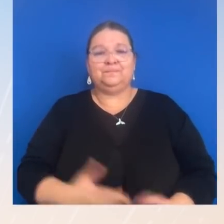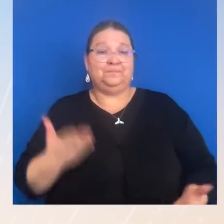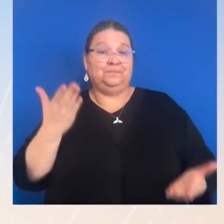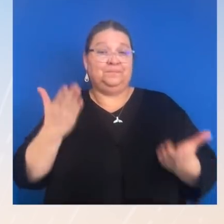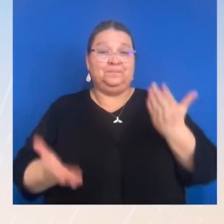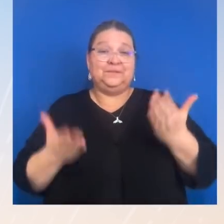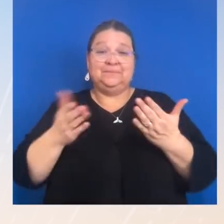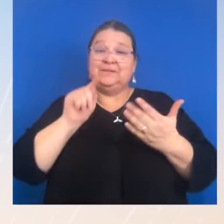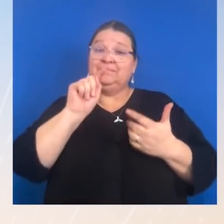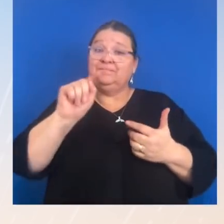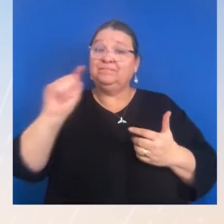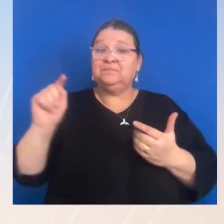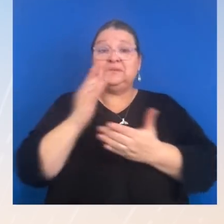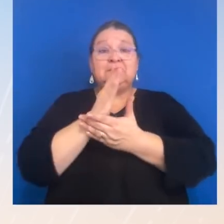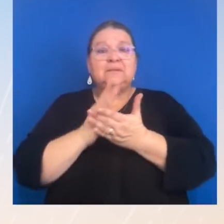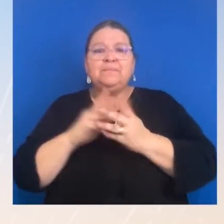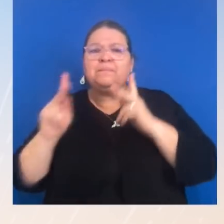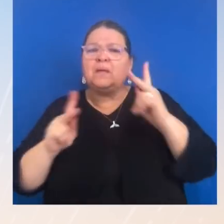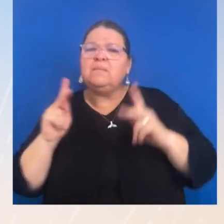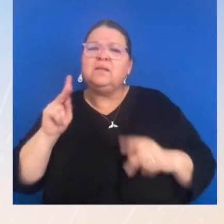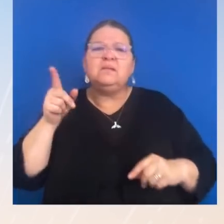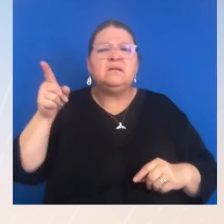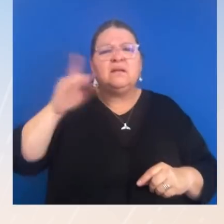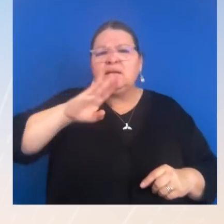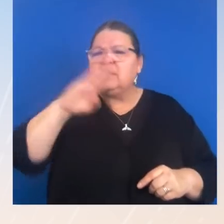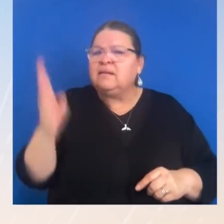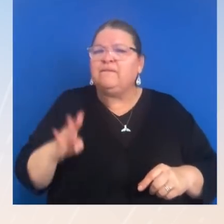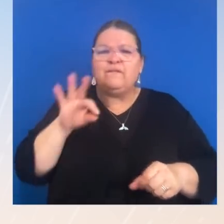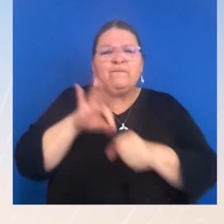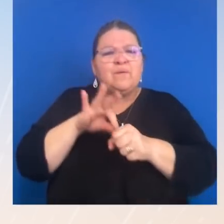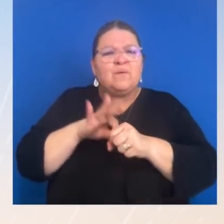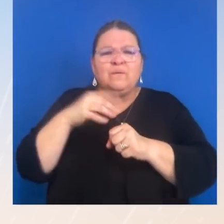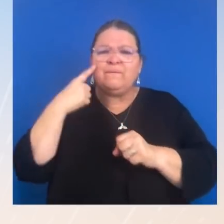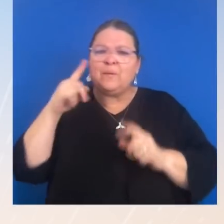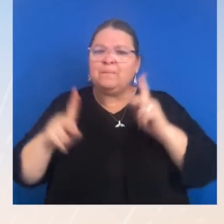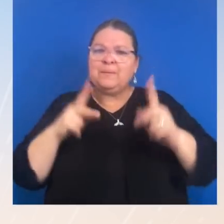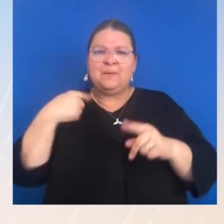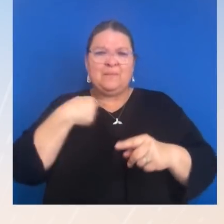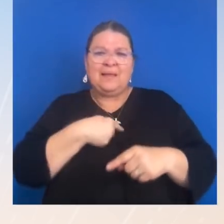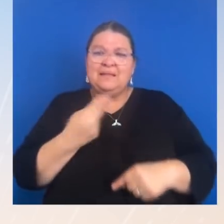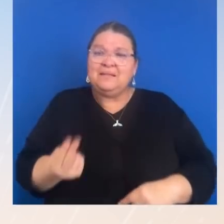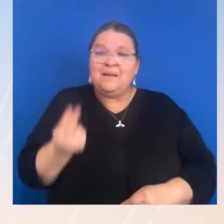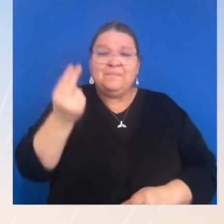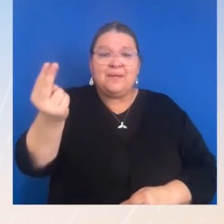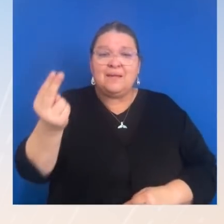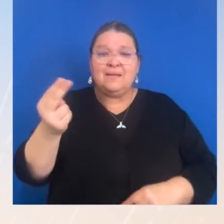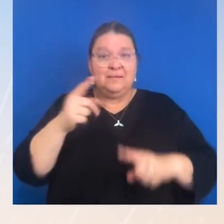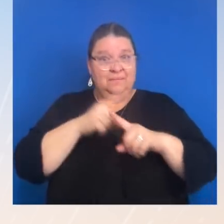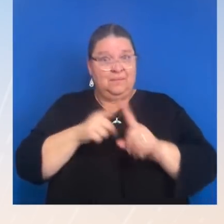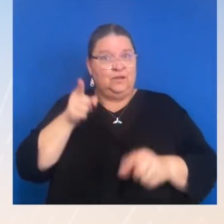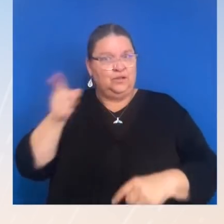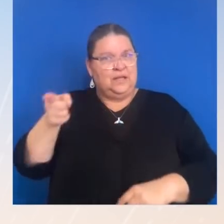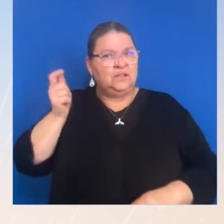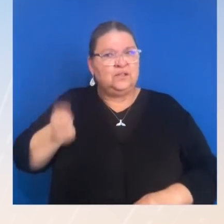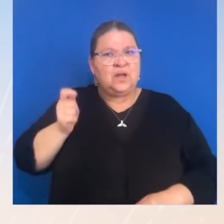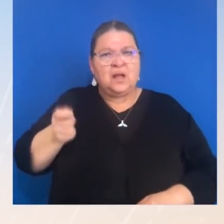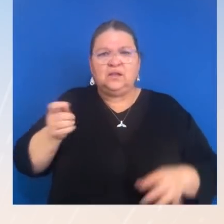But she's committed to meeting with every member of the Judiciary Committee before her hearing, and she is quickly working through that.